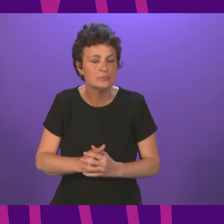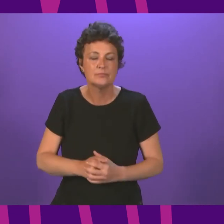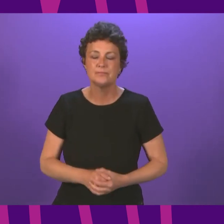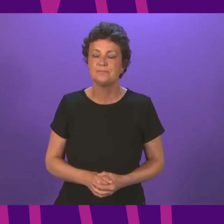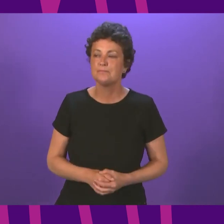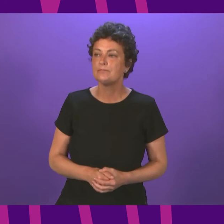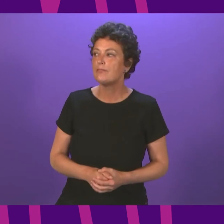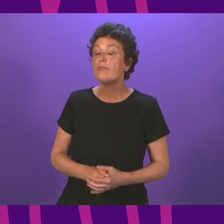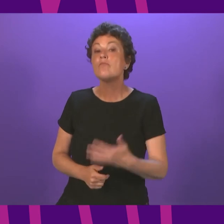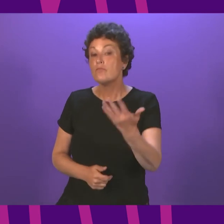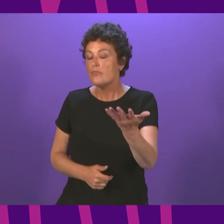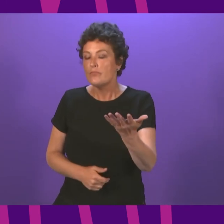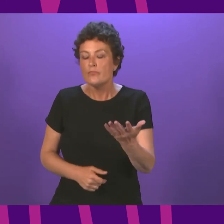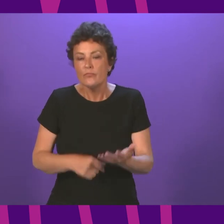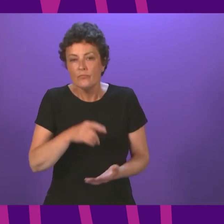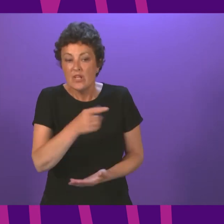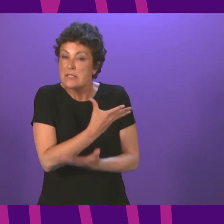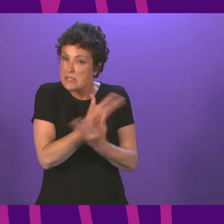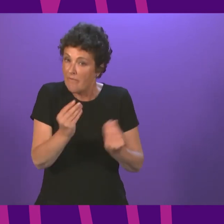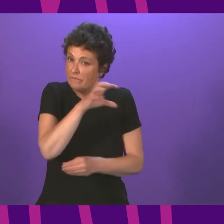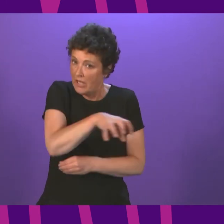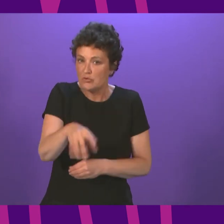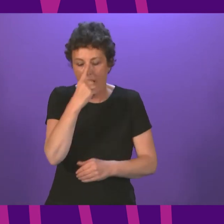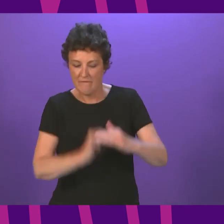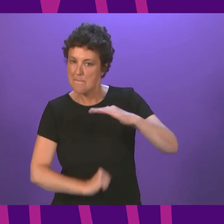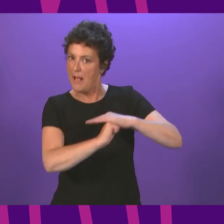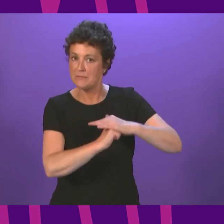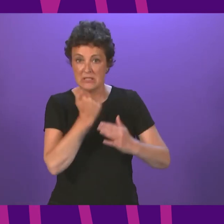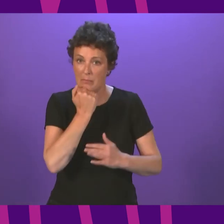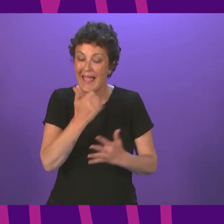its own story. We were trying to deal with significant issues in a very short space of